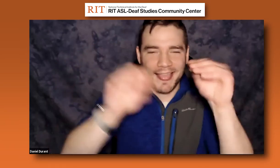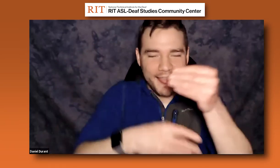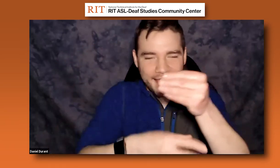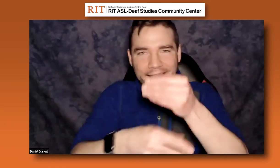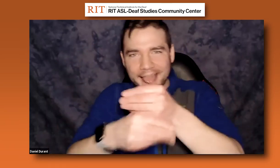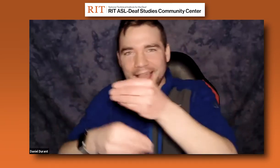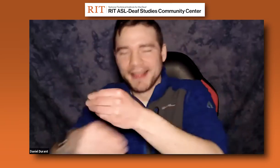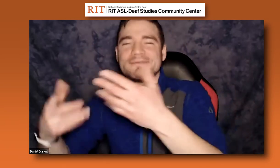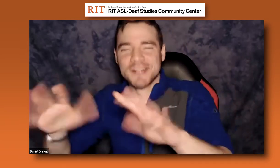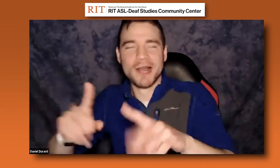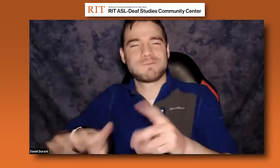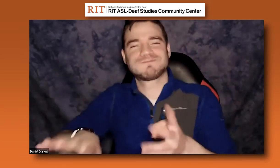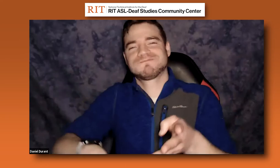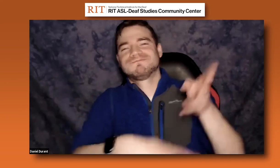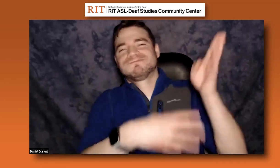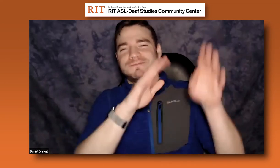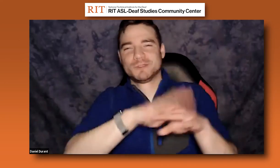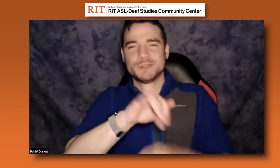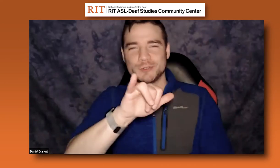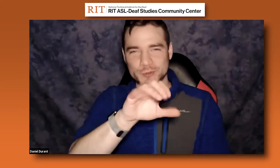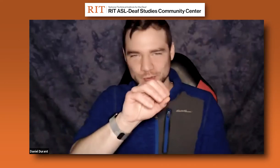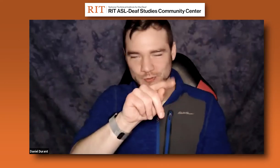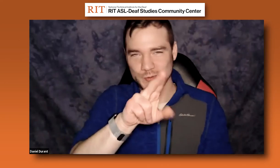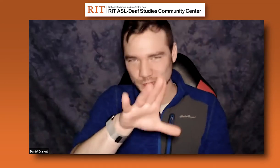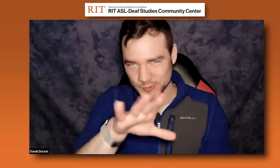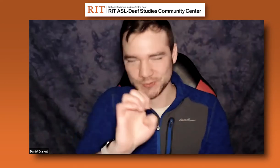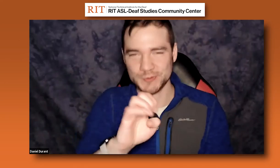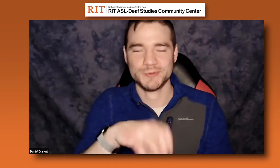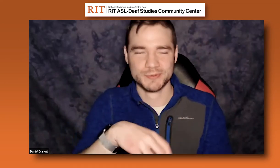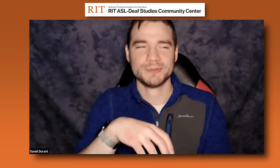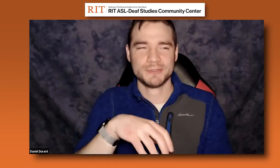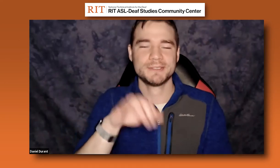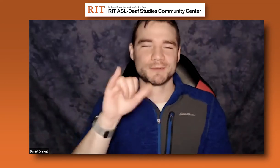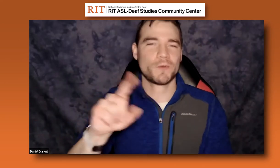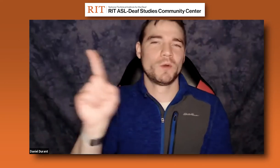some effects and then post them to YouTube,